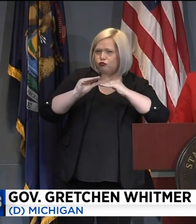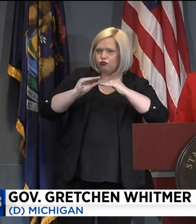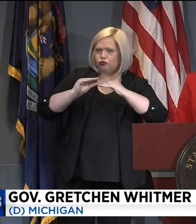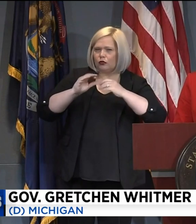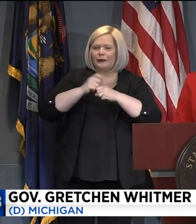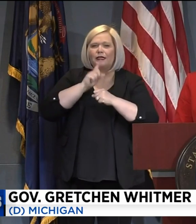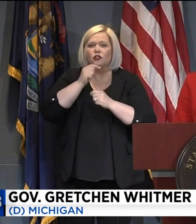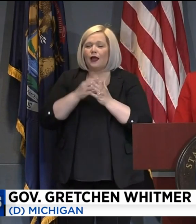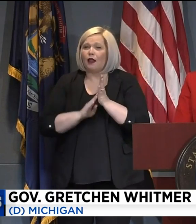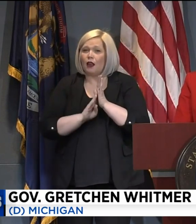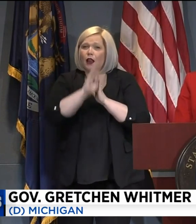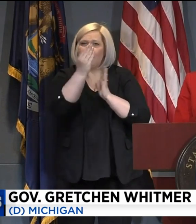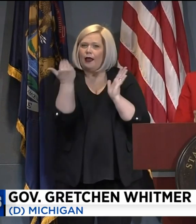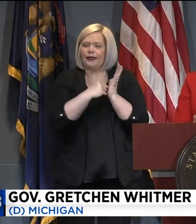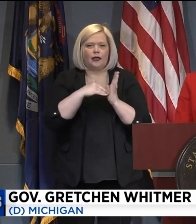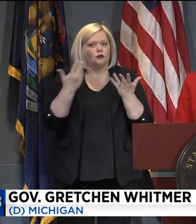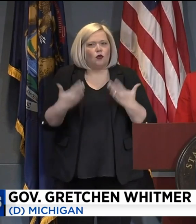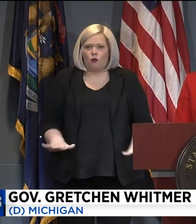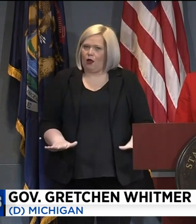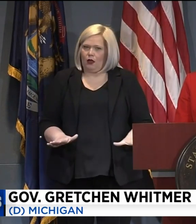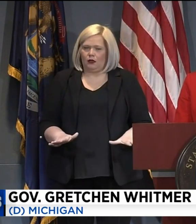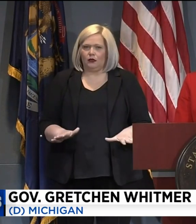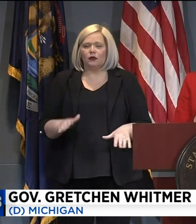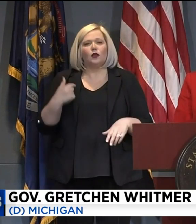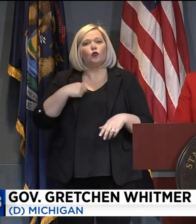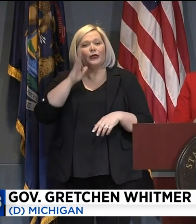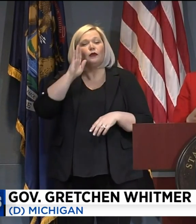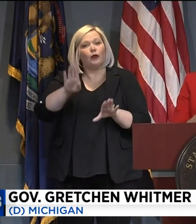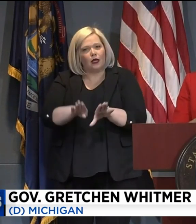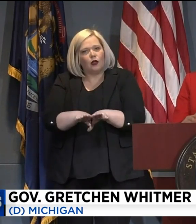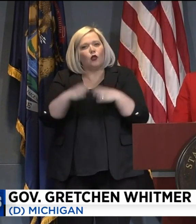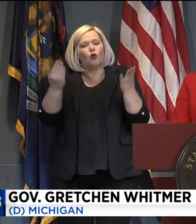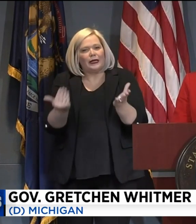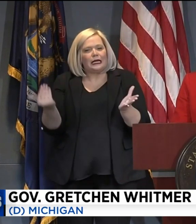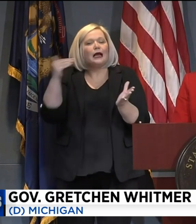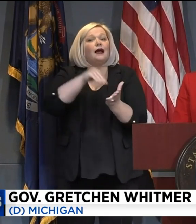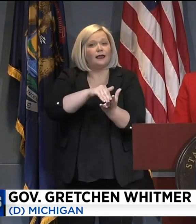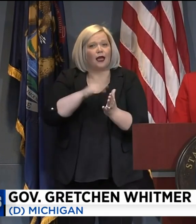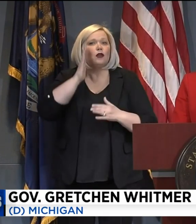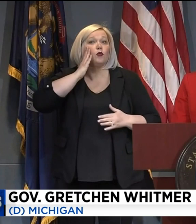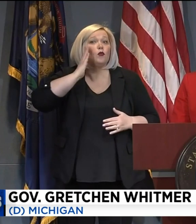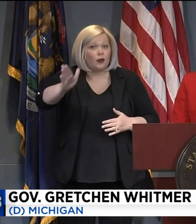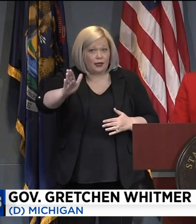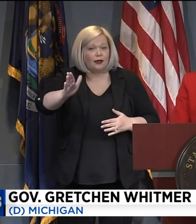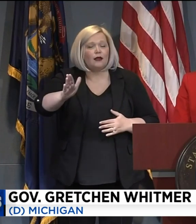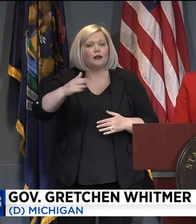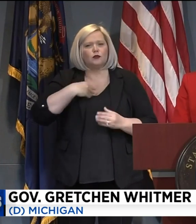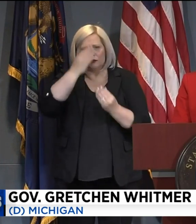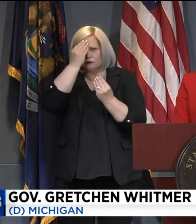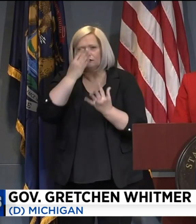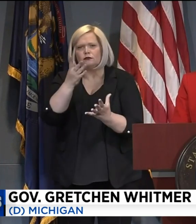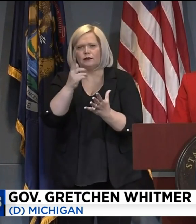ALL AND MITIGATING THE RISK OF A SECOND WAVE BUT WE WILL HAVE A